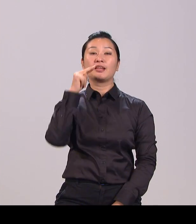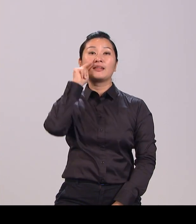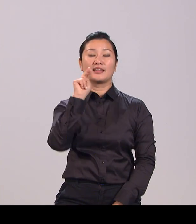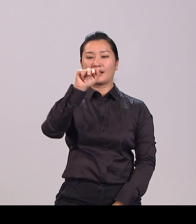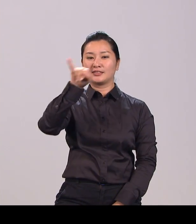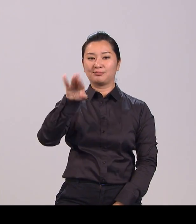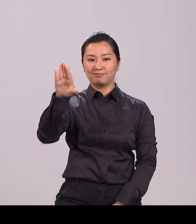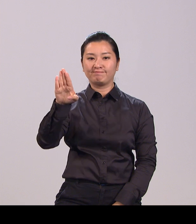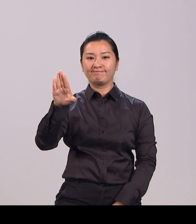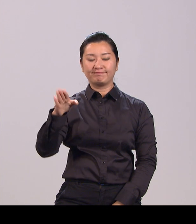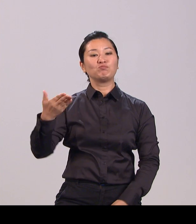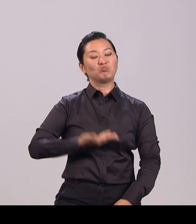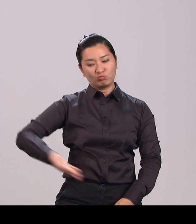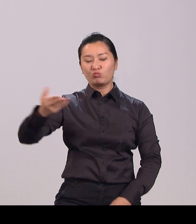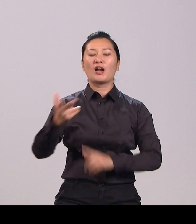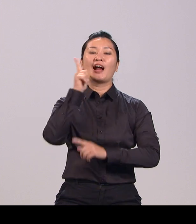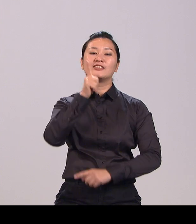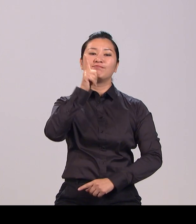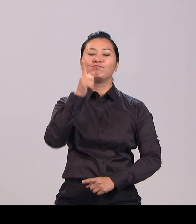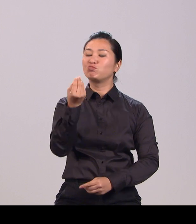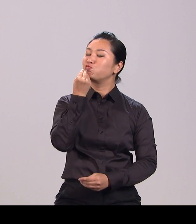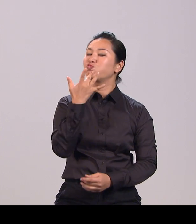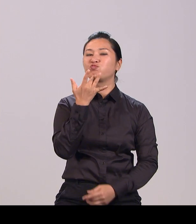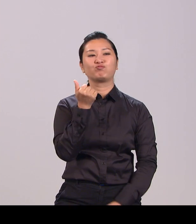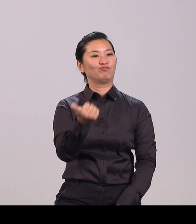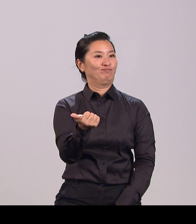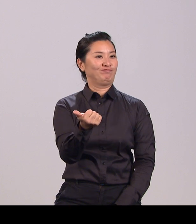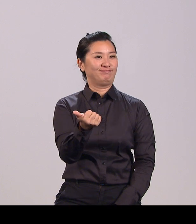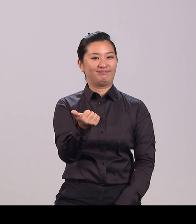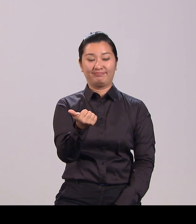The durian was good. The High-Speed Rail will be better.